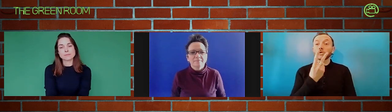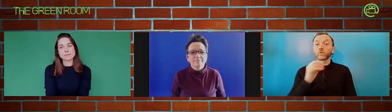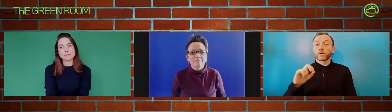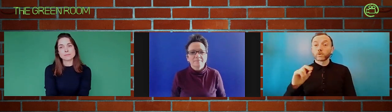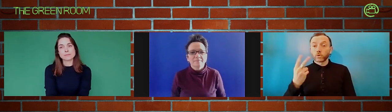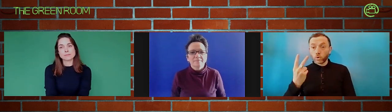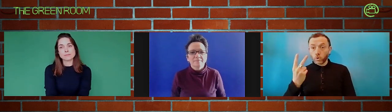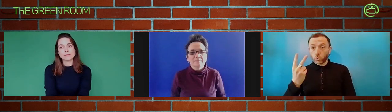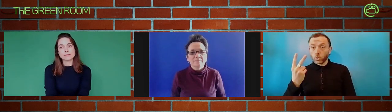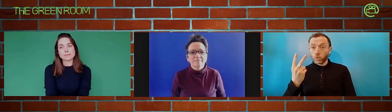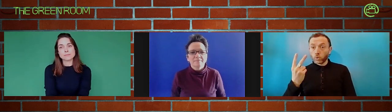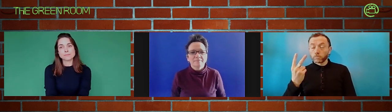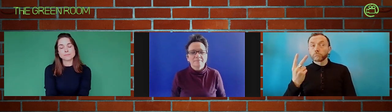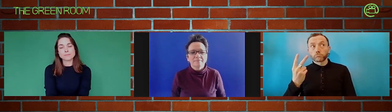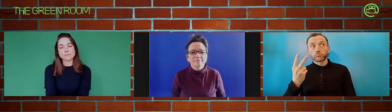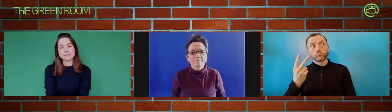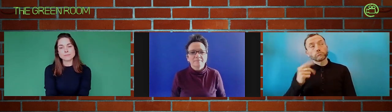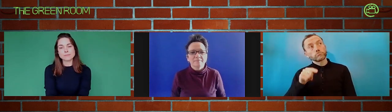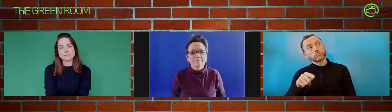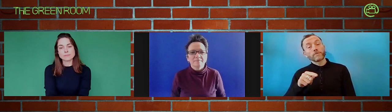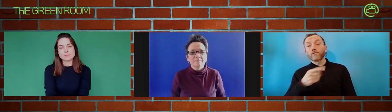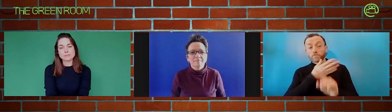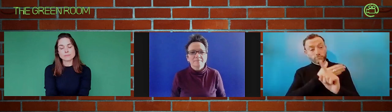and yeah, it just sort of went from there. I met some